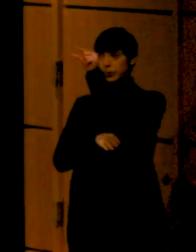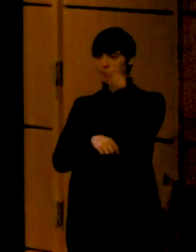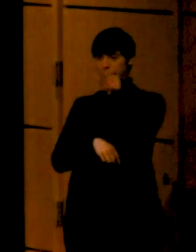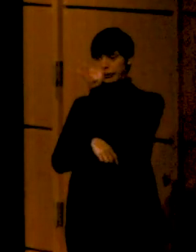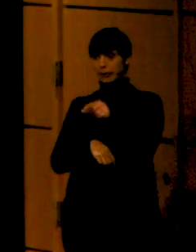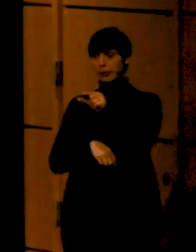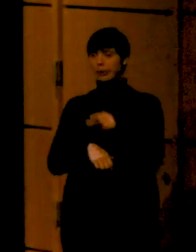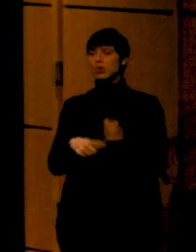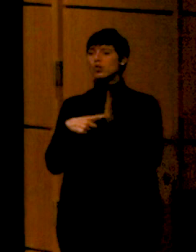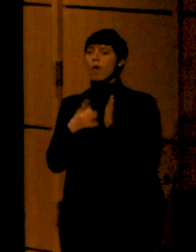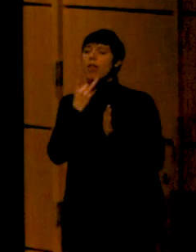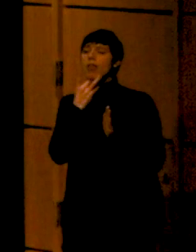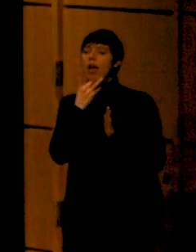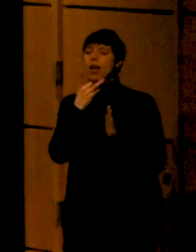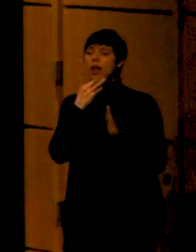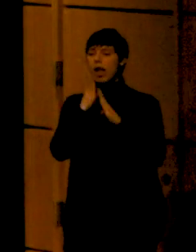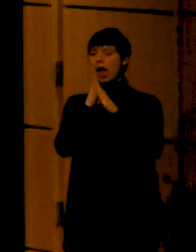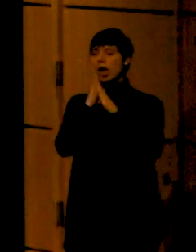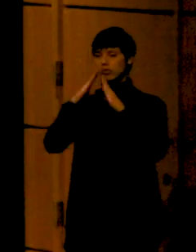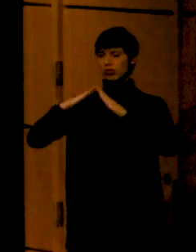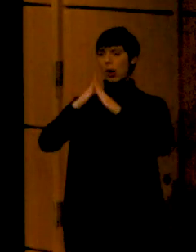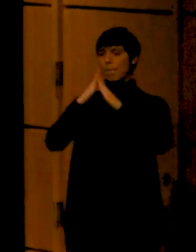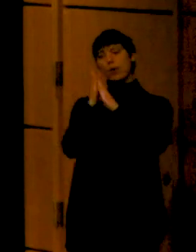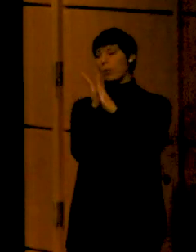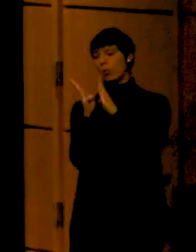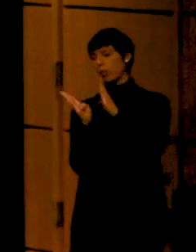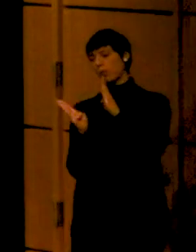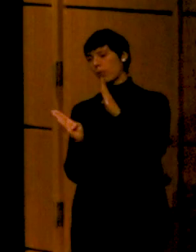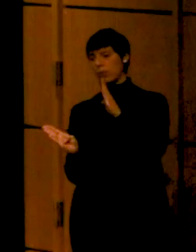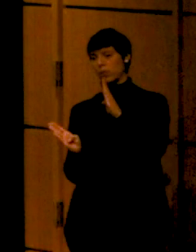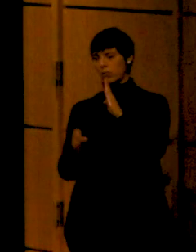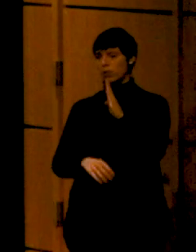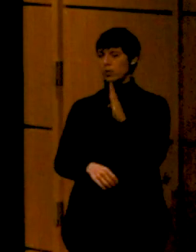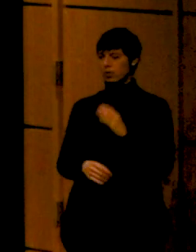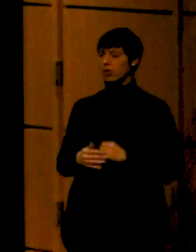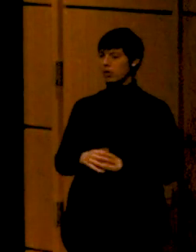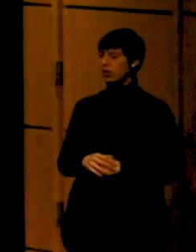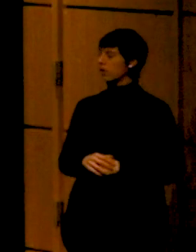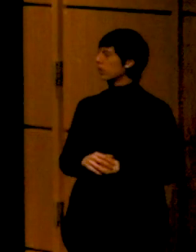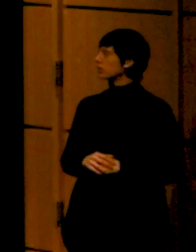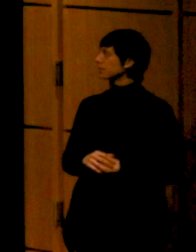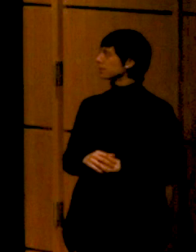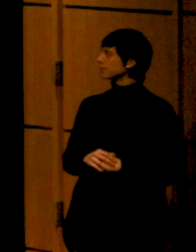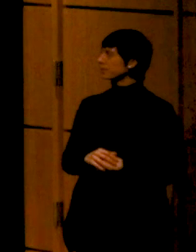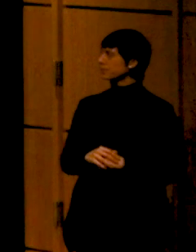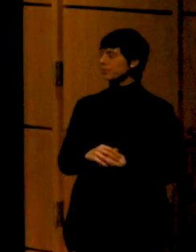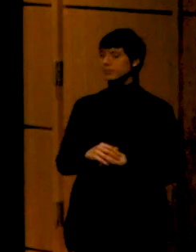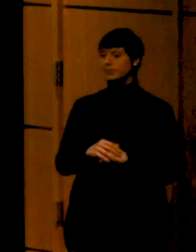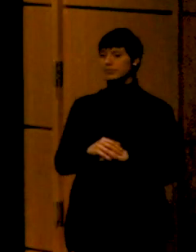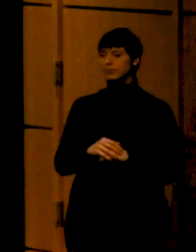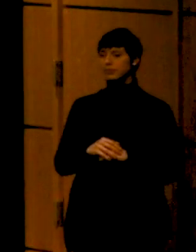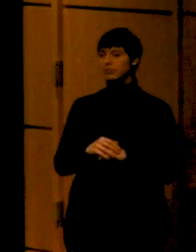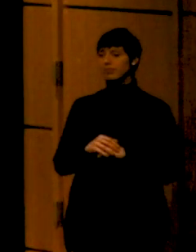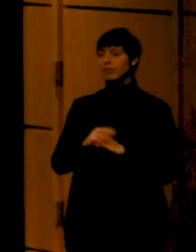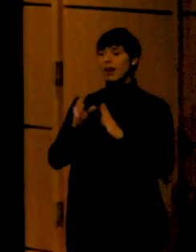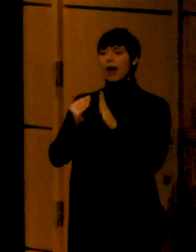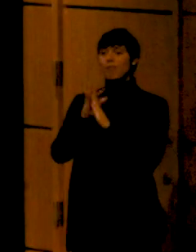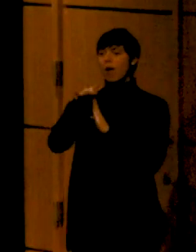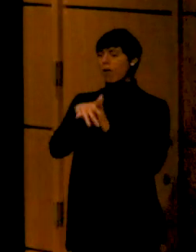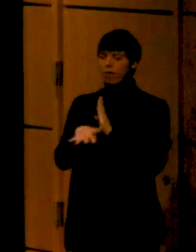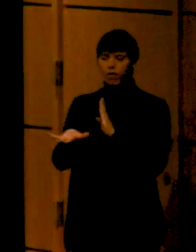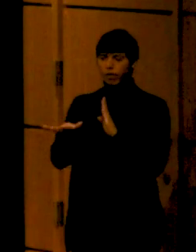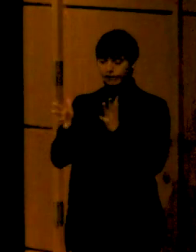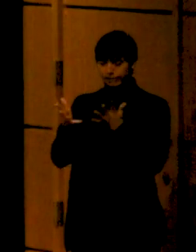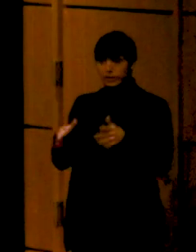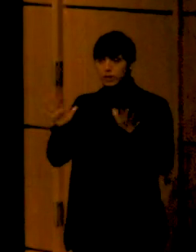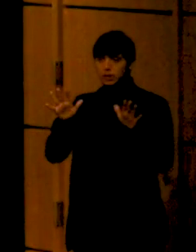The aftermath of the eruption was most brilliantly copied, treated in photographs.